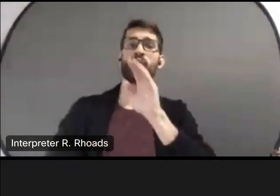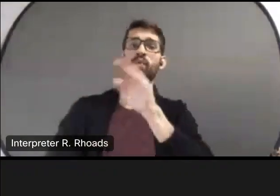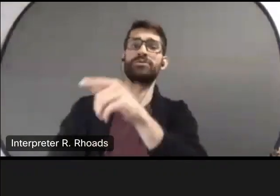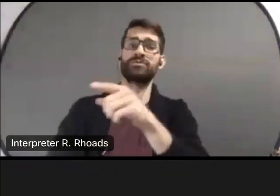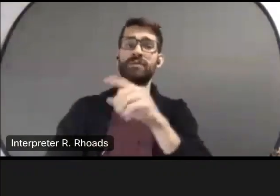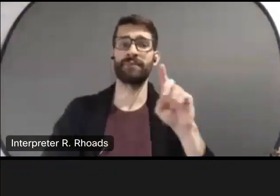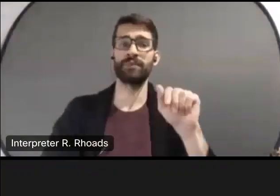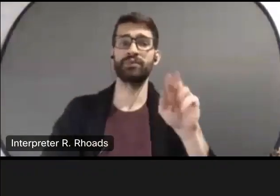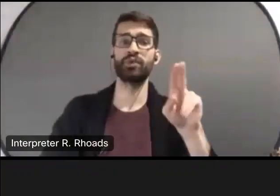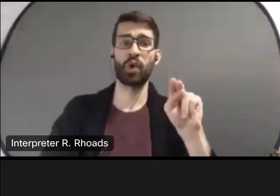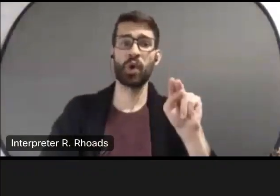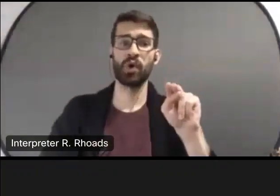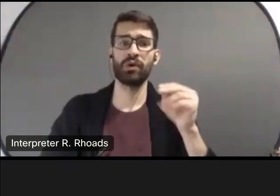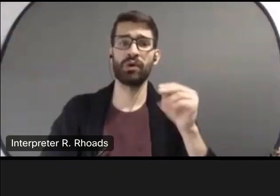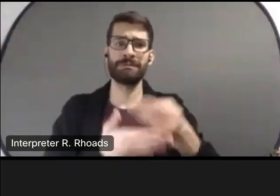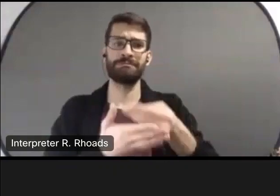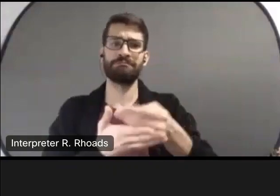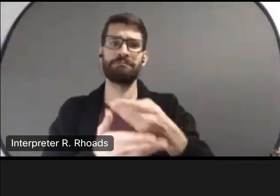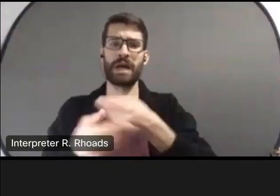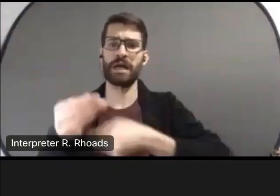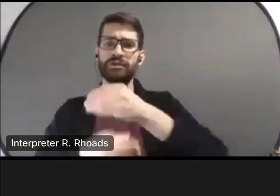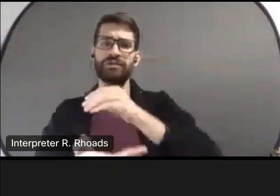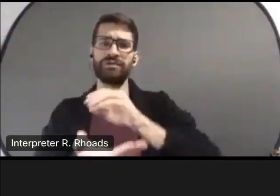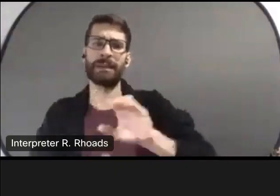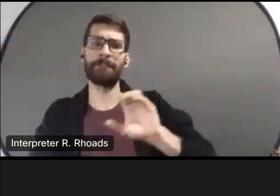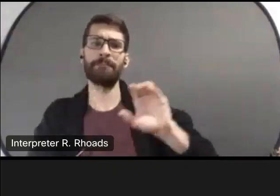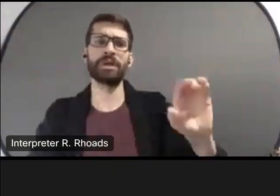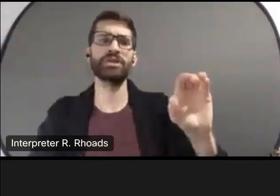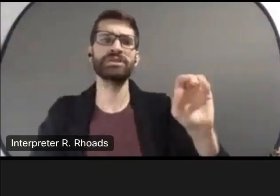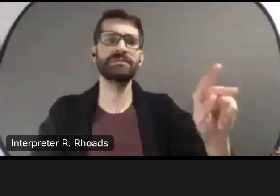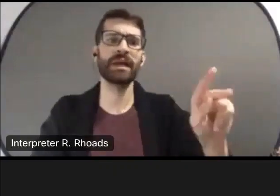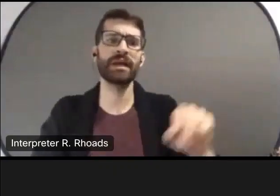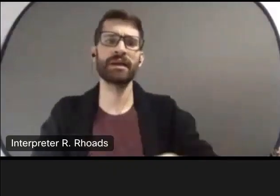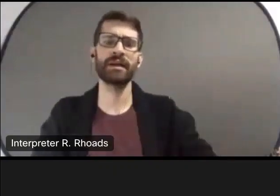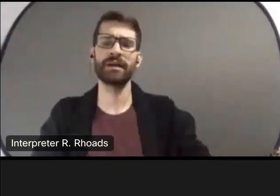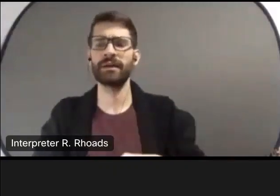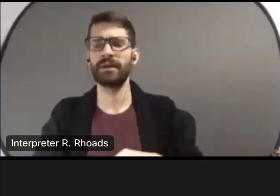the reimbursements. In the beginning I imagine that we'll have a number of them kind of getting